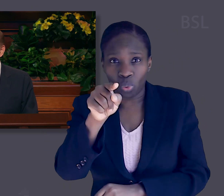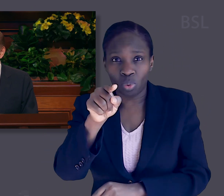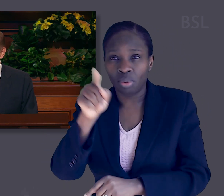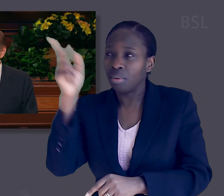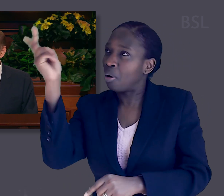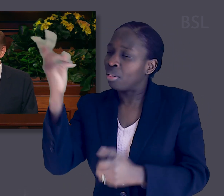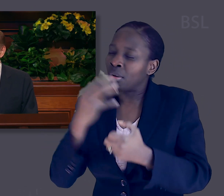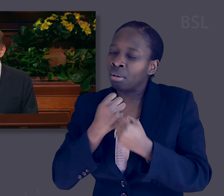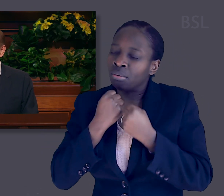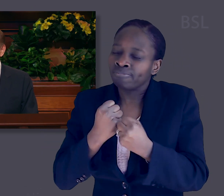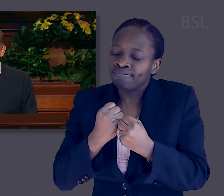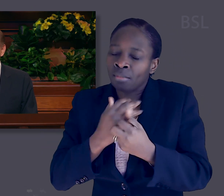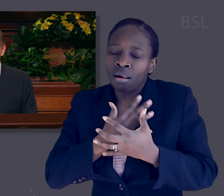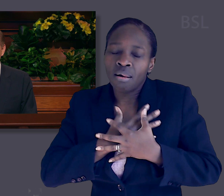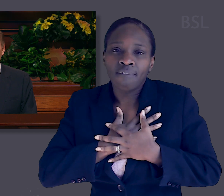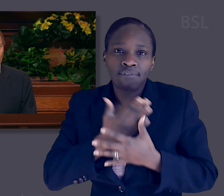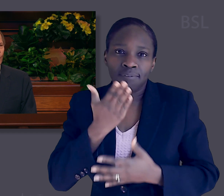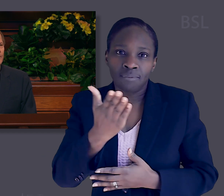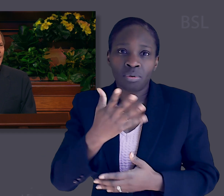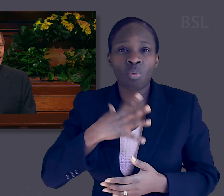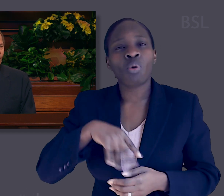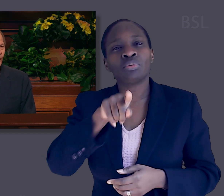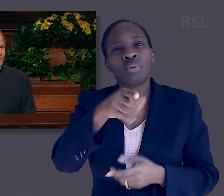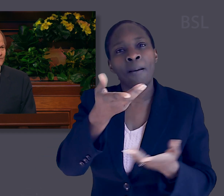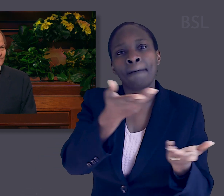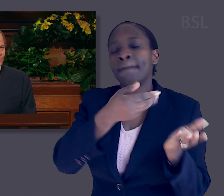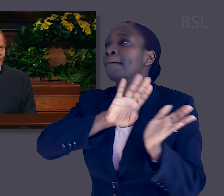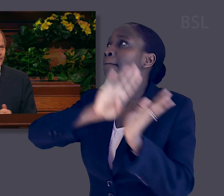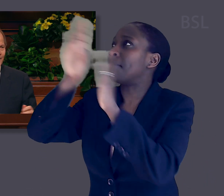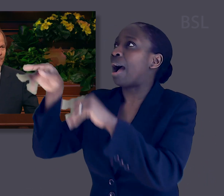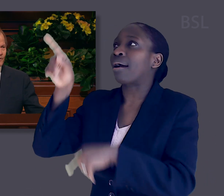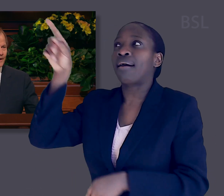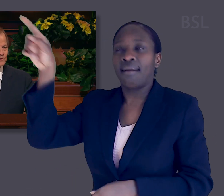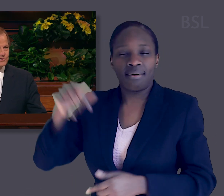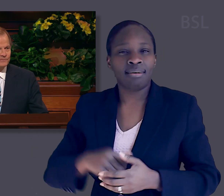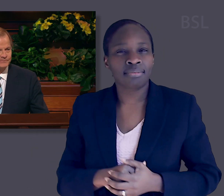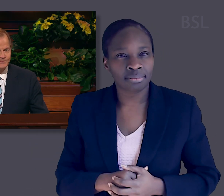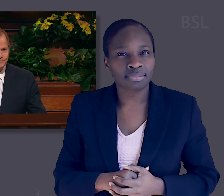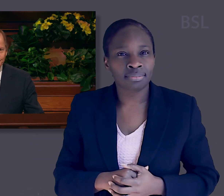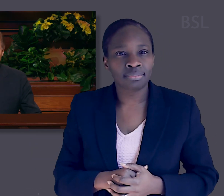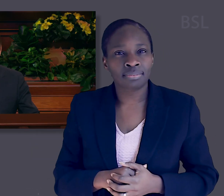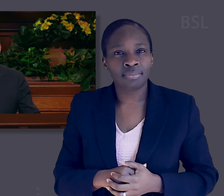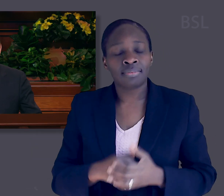love you, and want you to find your way back home, with a capital H.